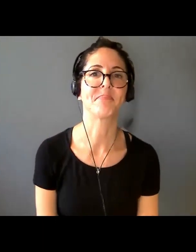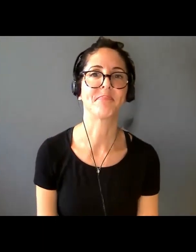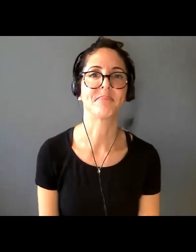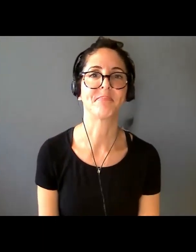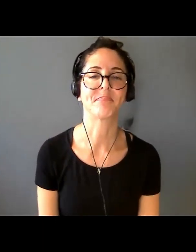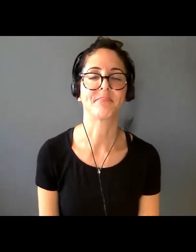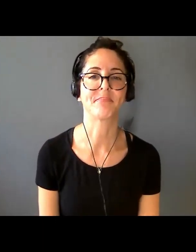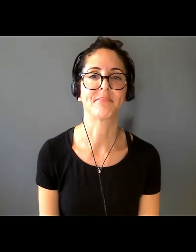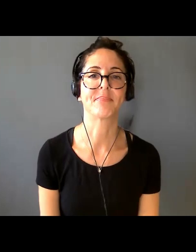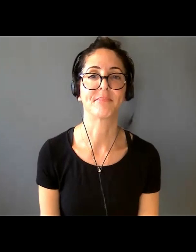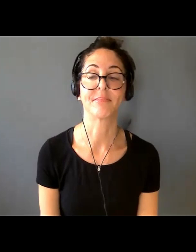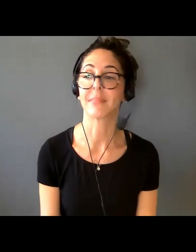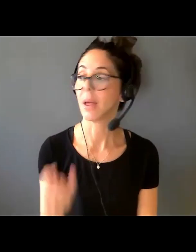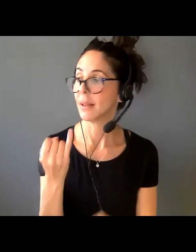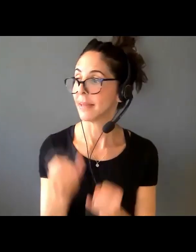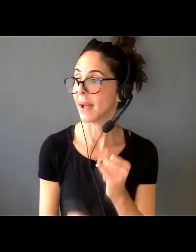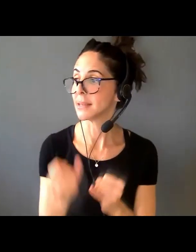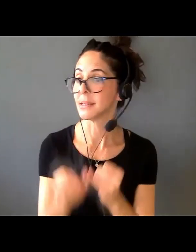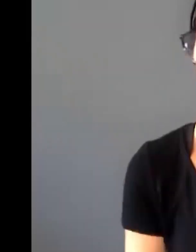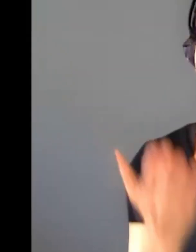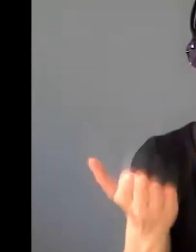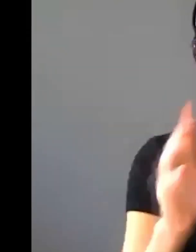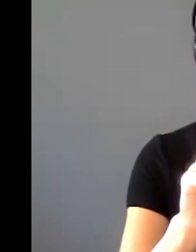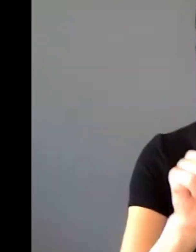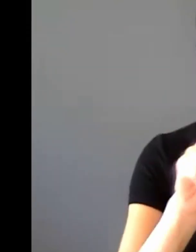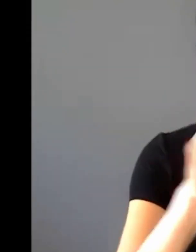David, you are last. >> DAVID